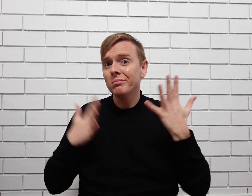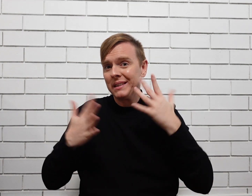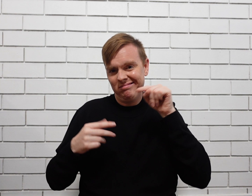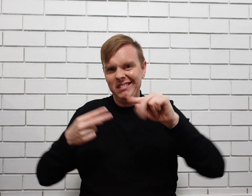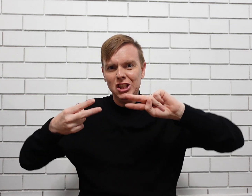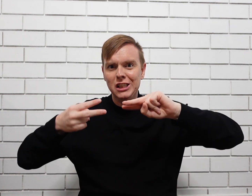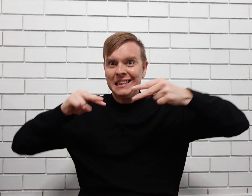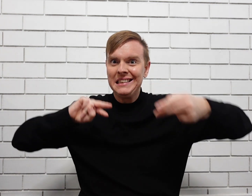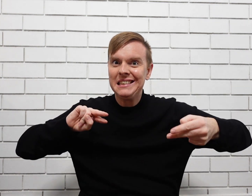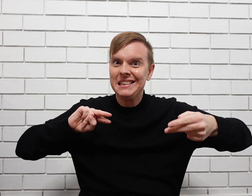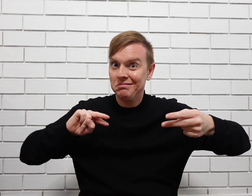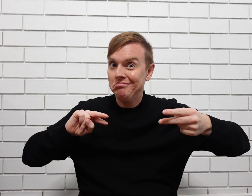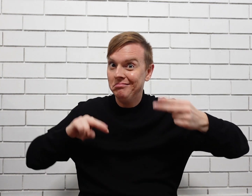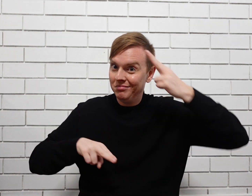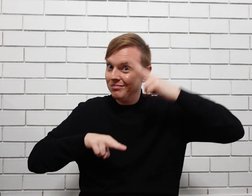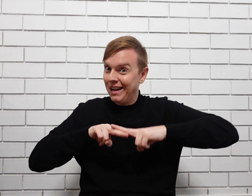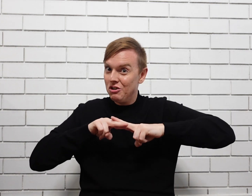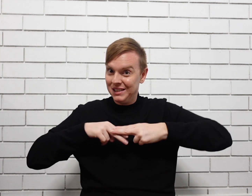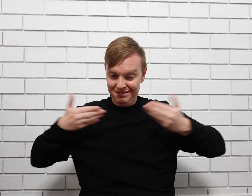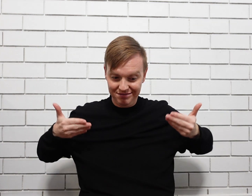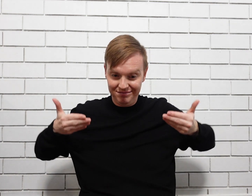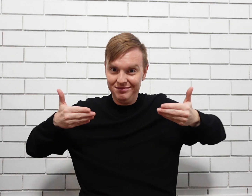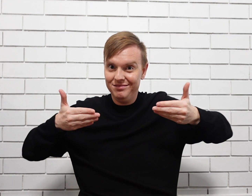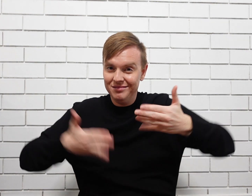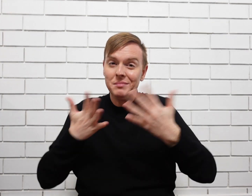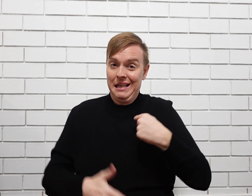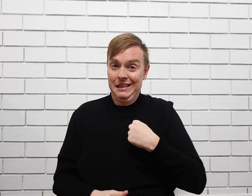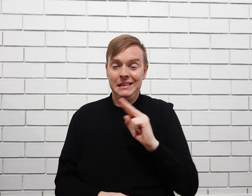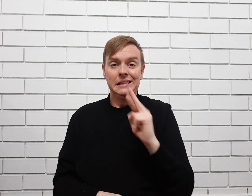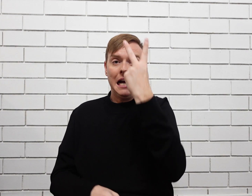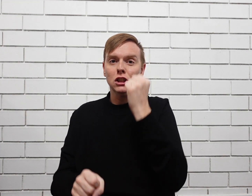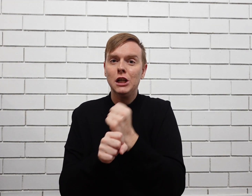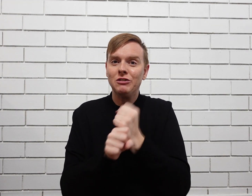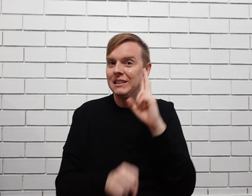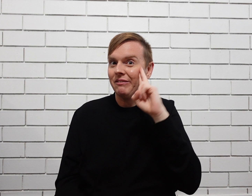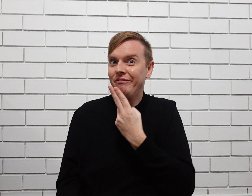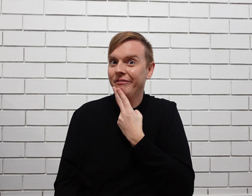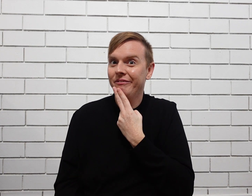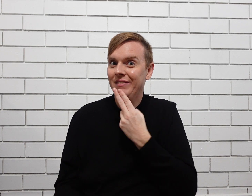So, it means it was in the genetic and I am the second generation of Deaf